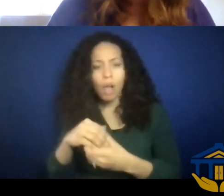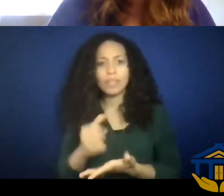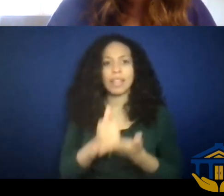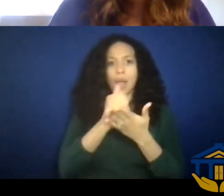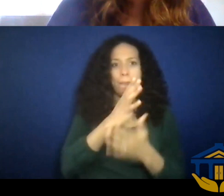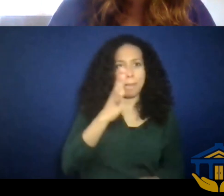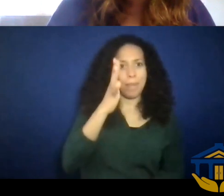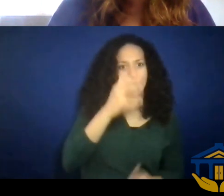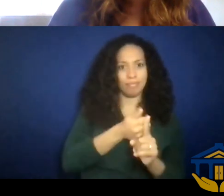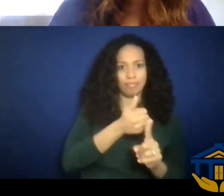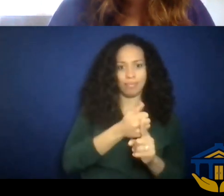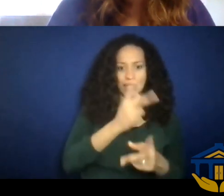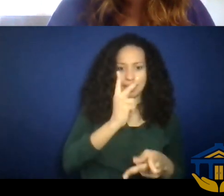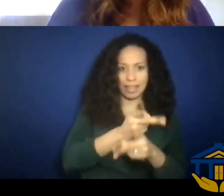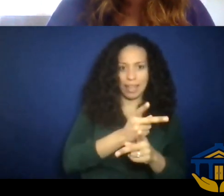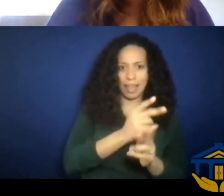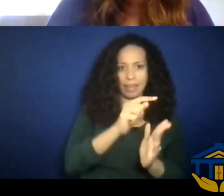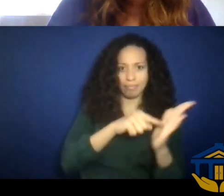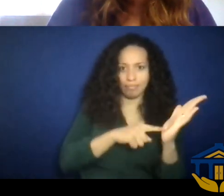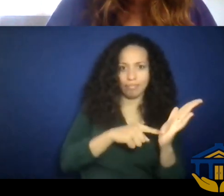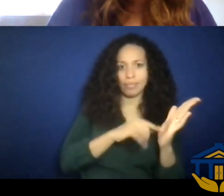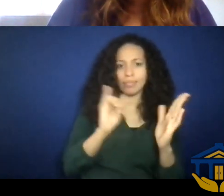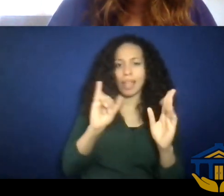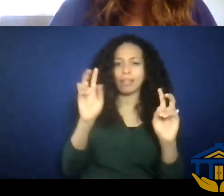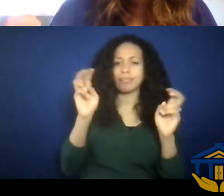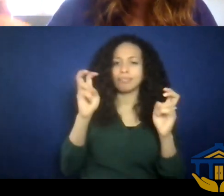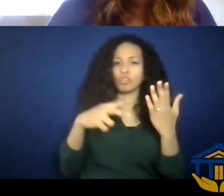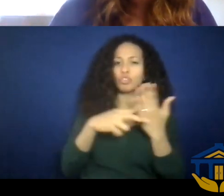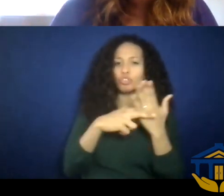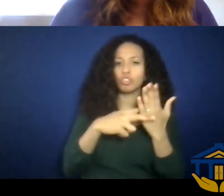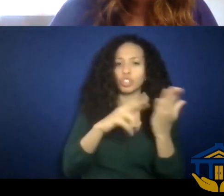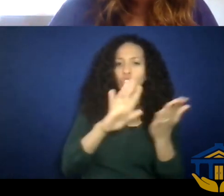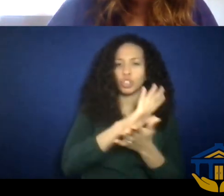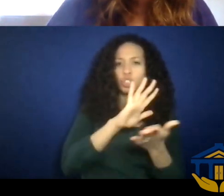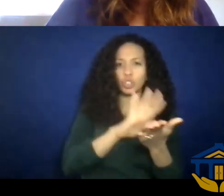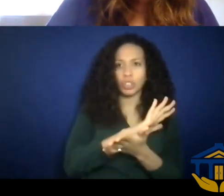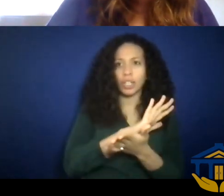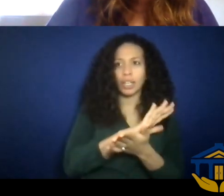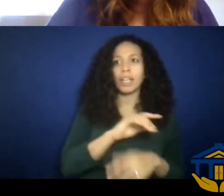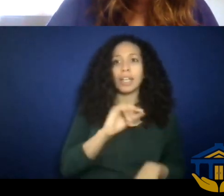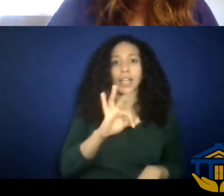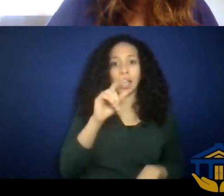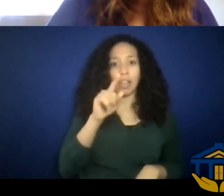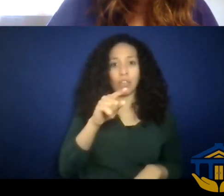another cheat sheet to refer back to and if you're doing it as you go, it can be really helpful.